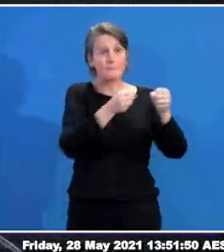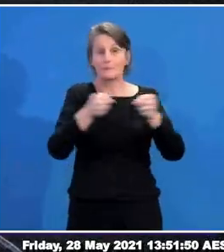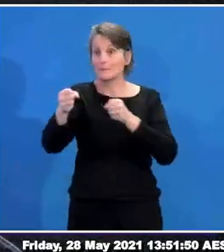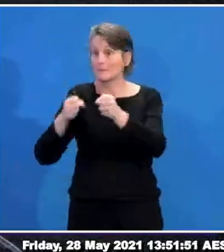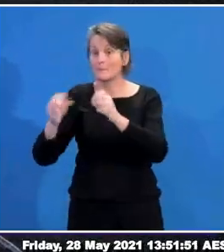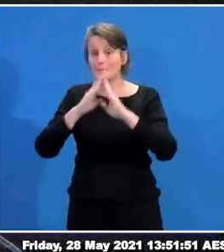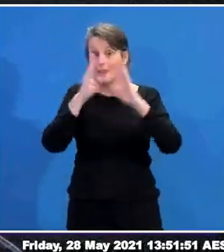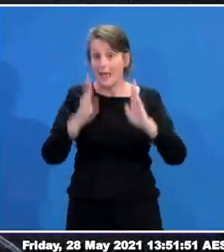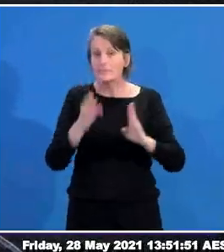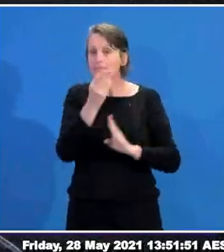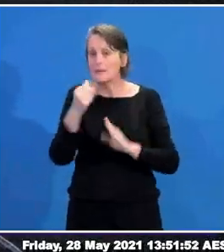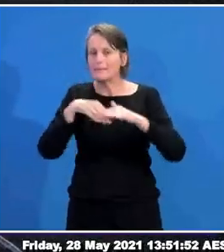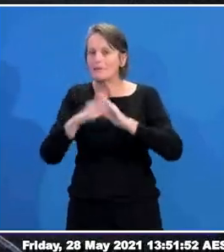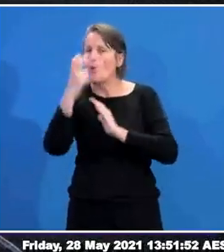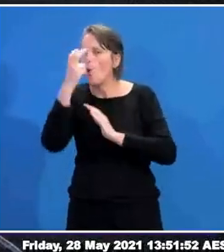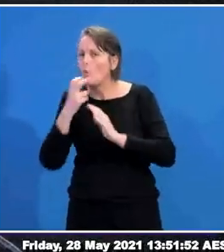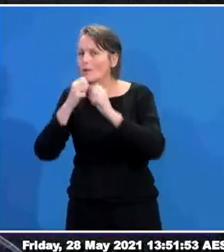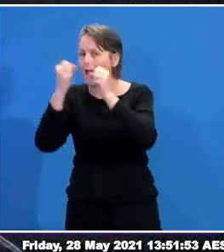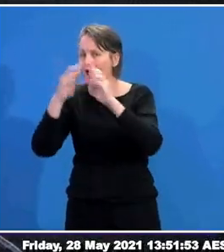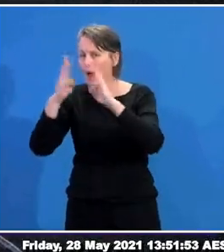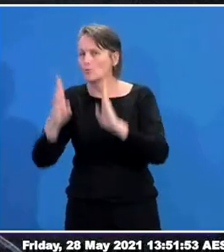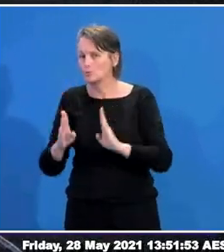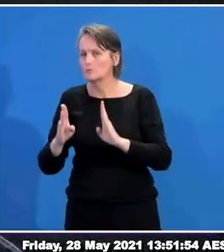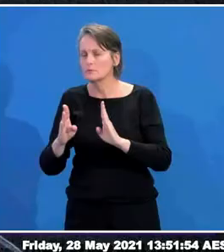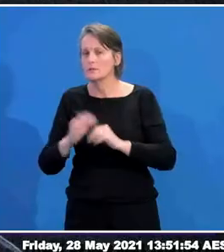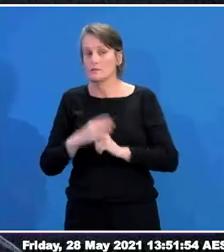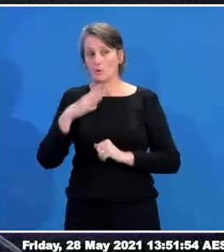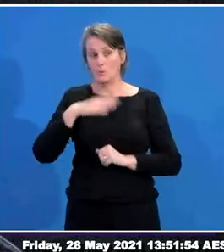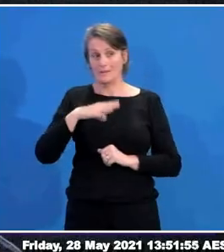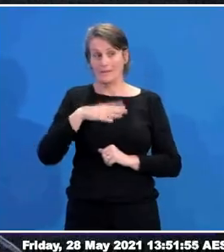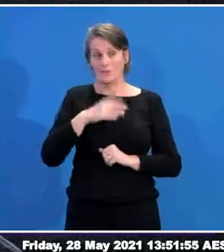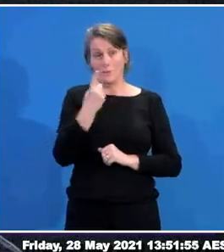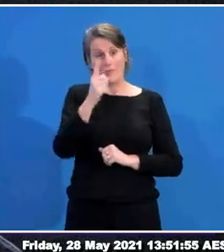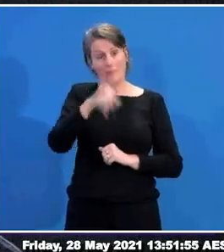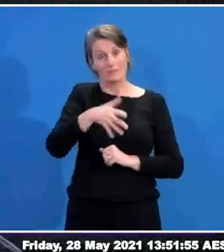group home arrangements, but we also have around 1500 people who have